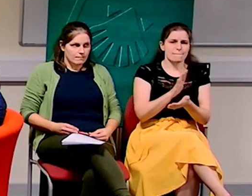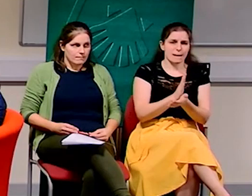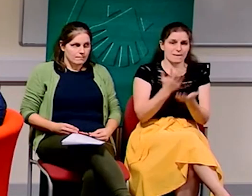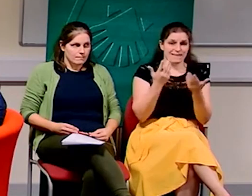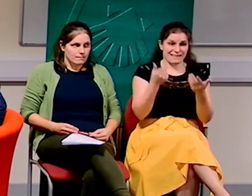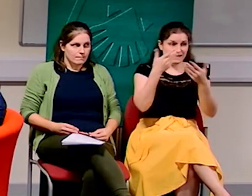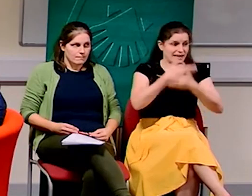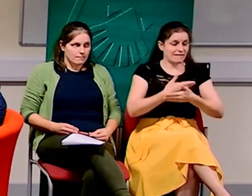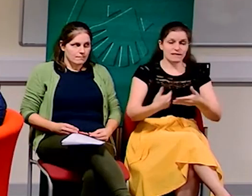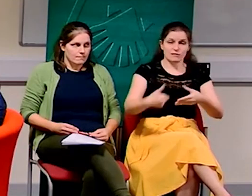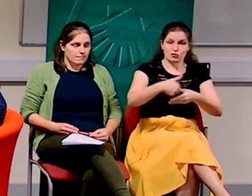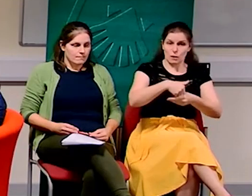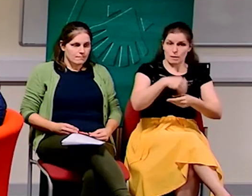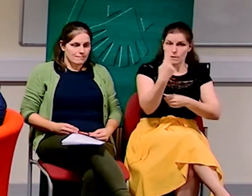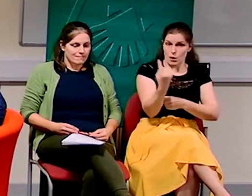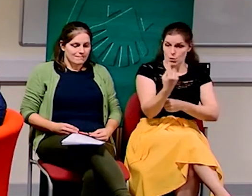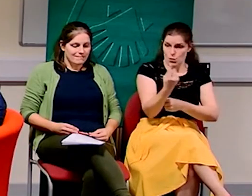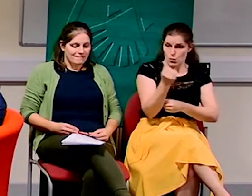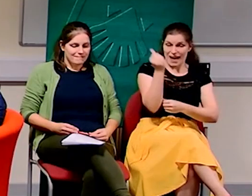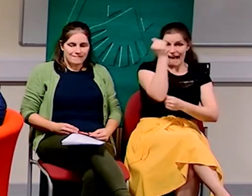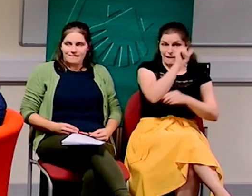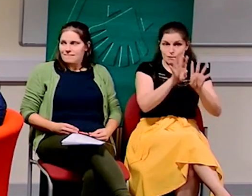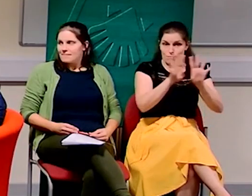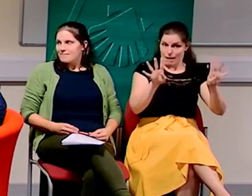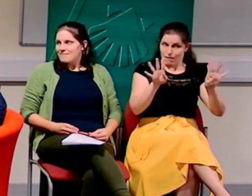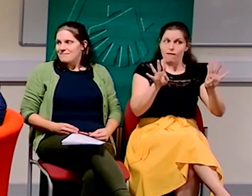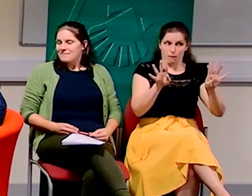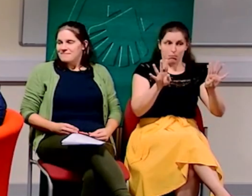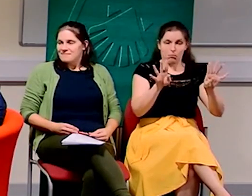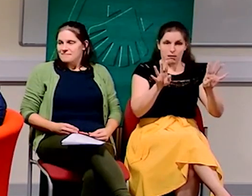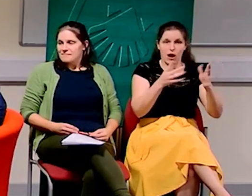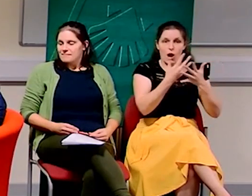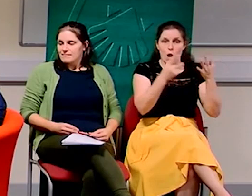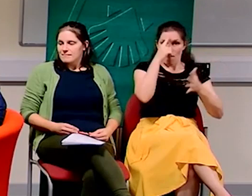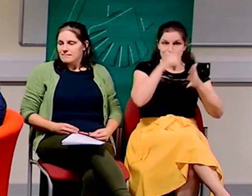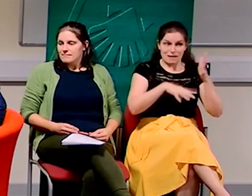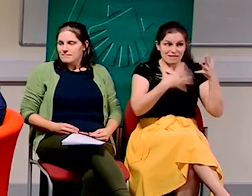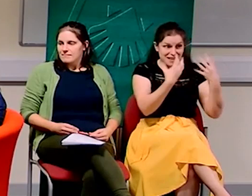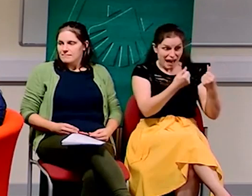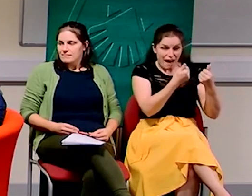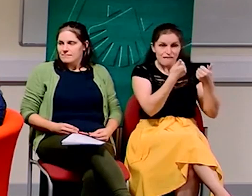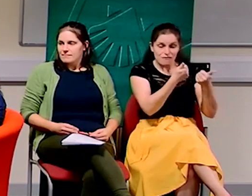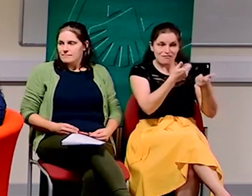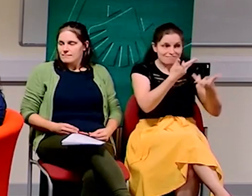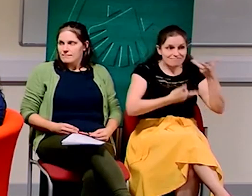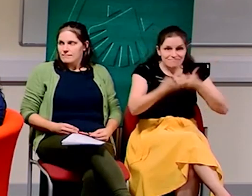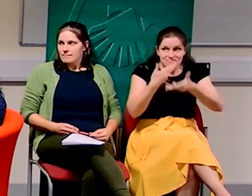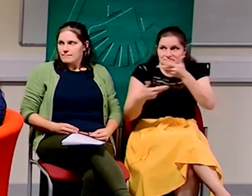by an expert panel who are going to share their experiences and thoughts on the subject but there